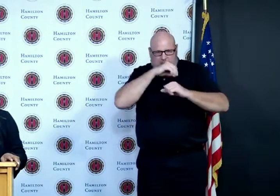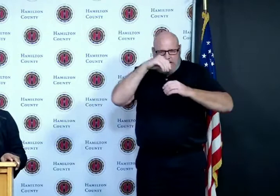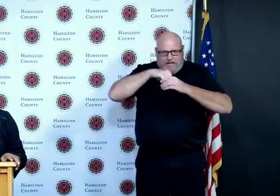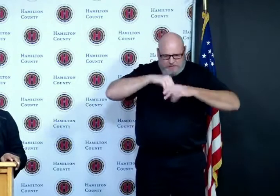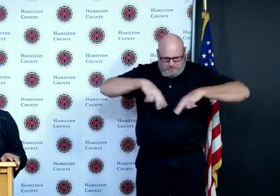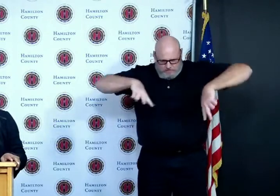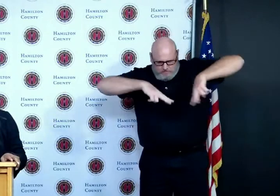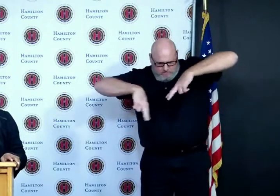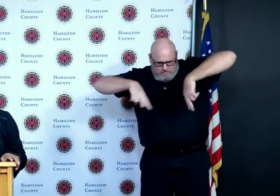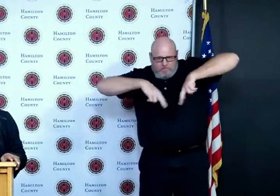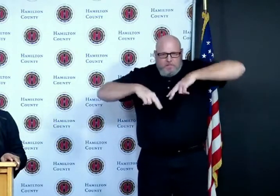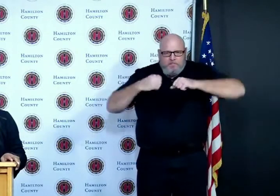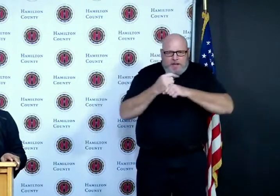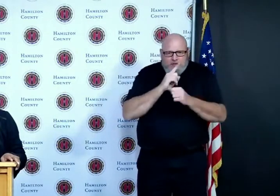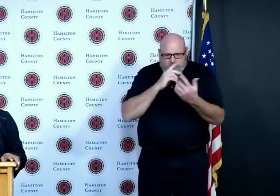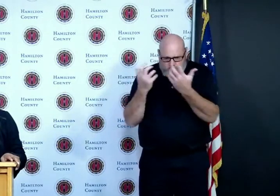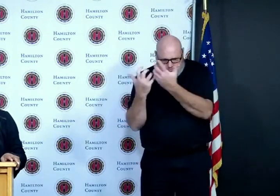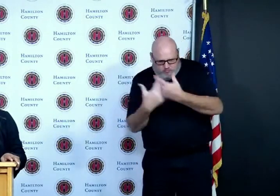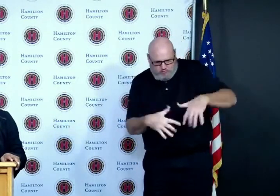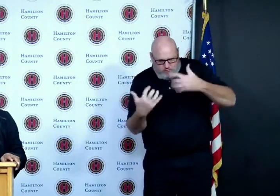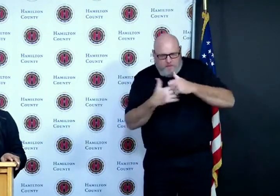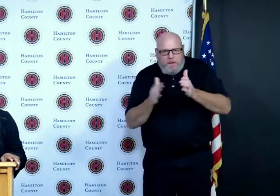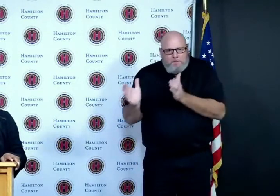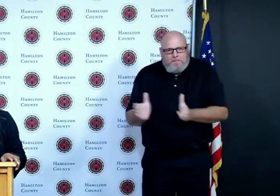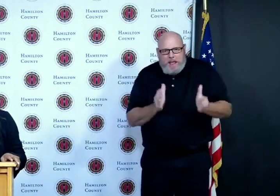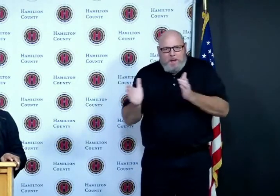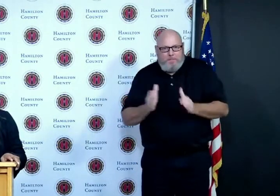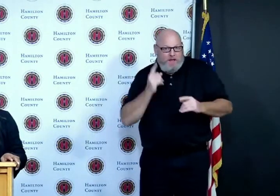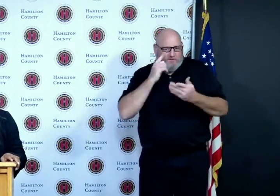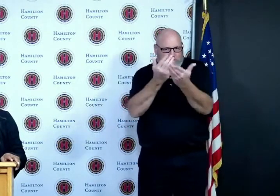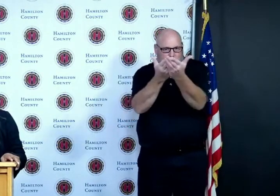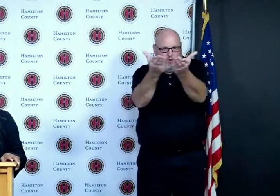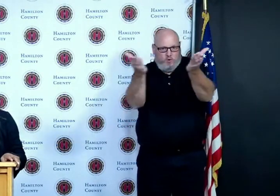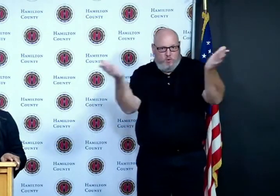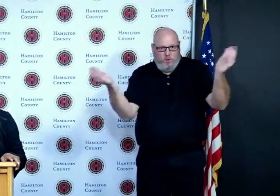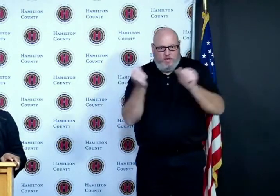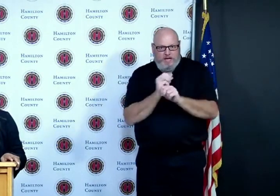other entities that we will be meeting with we'll be meeting with the Treasurer we did meet